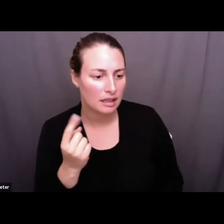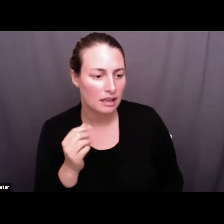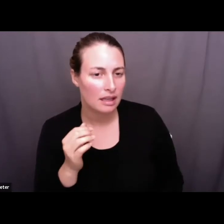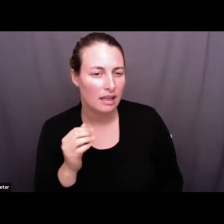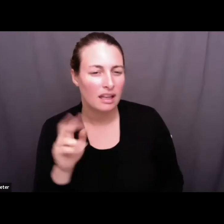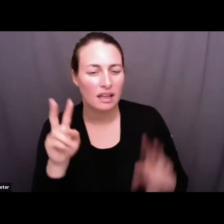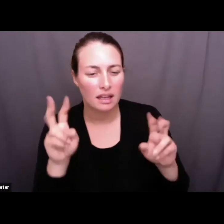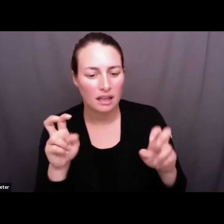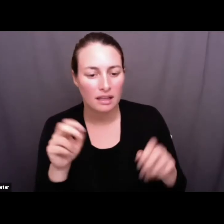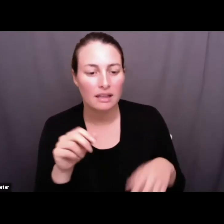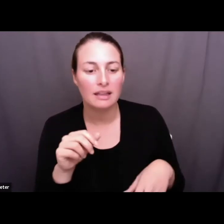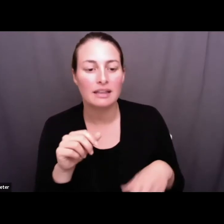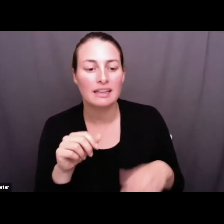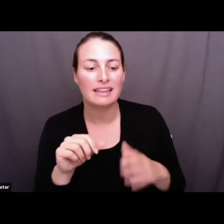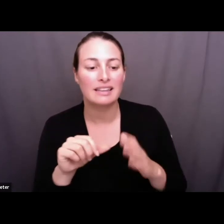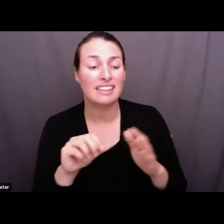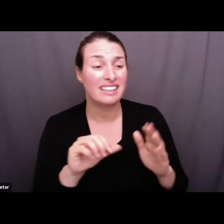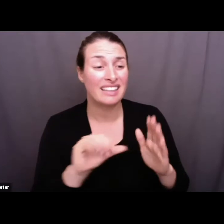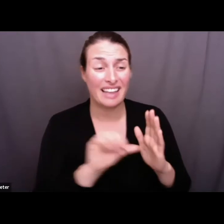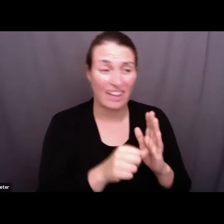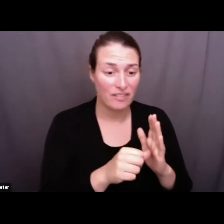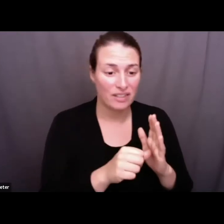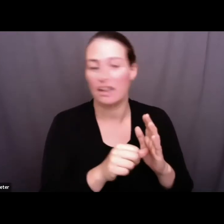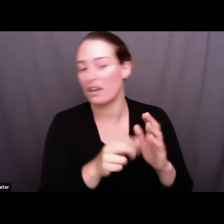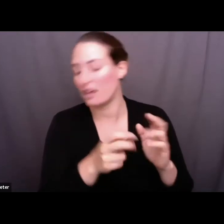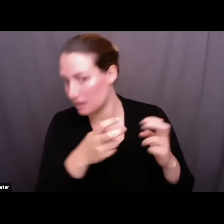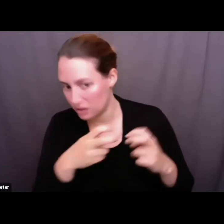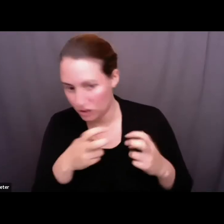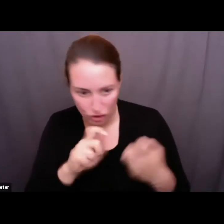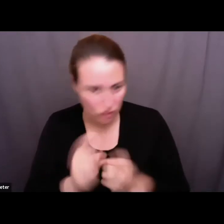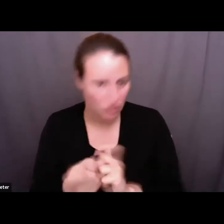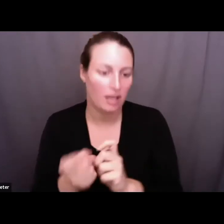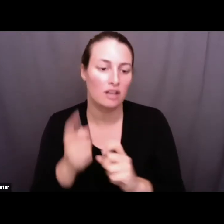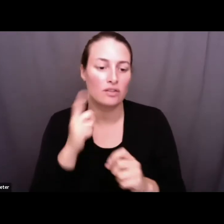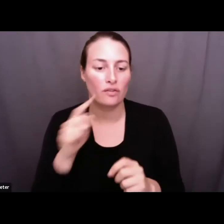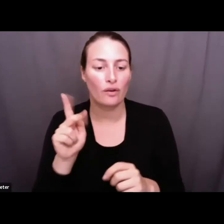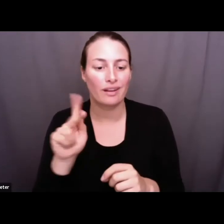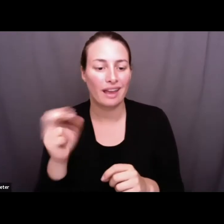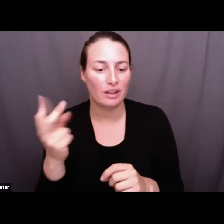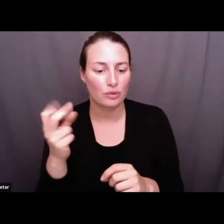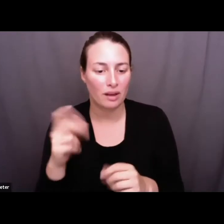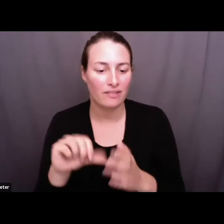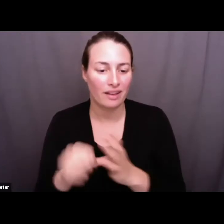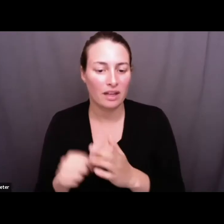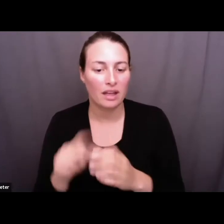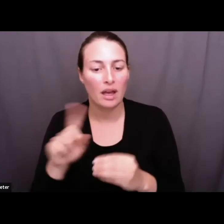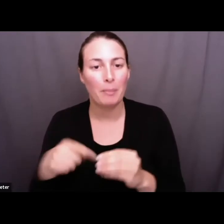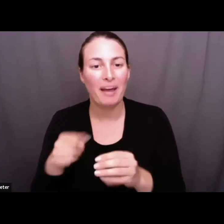the emphasis on the K programs was going more towards the individual investigator awards